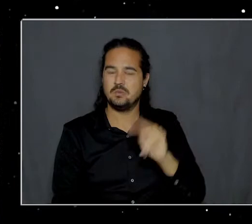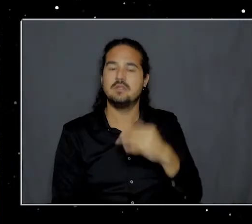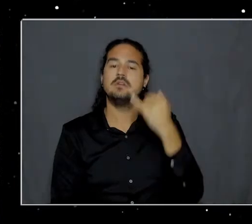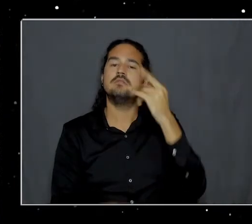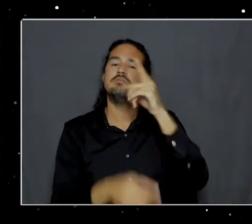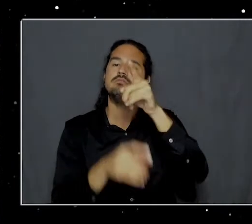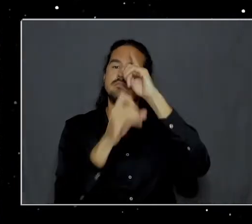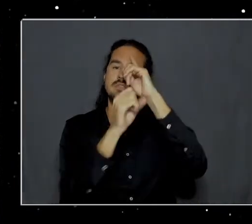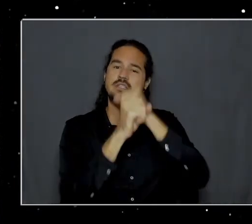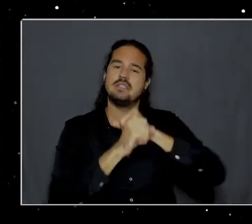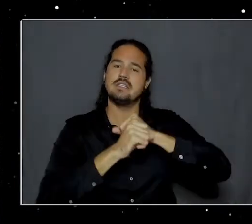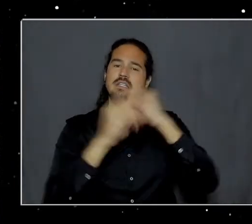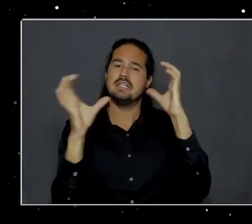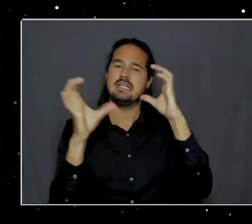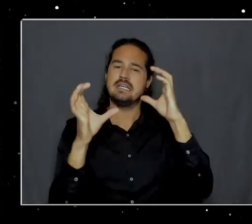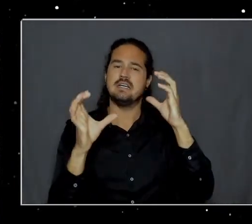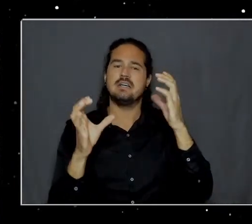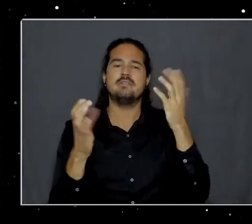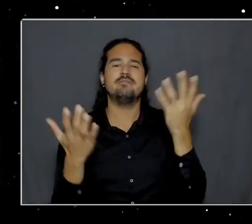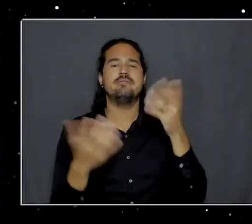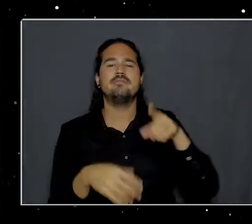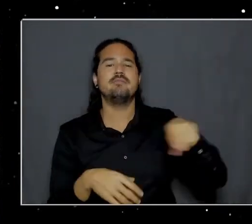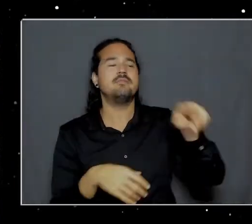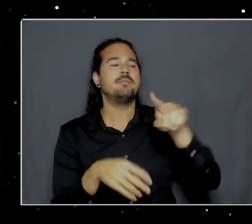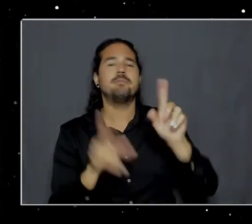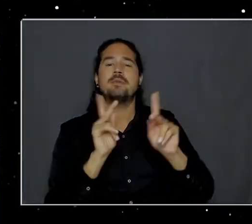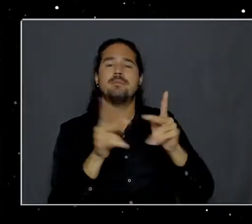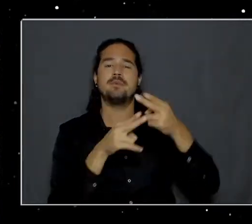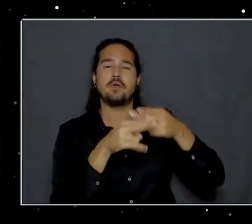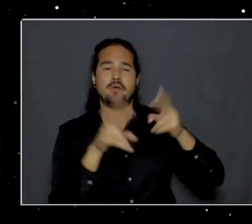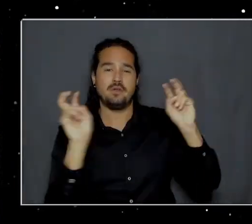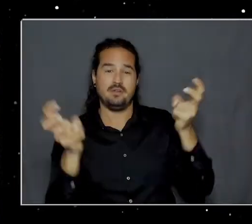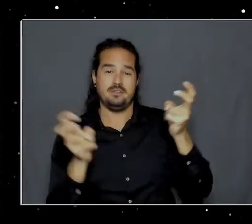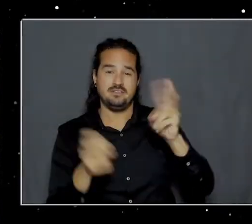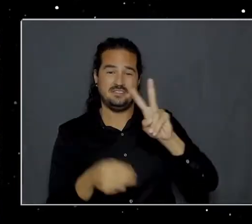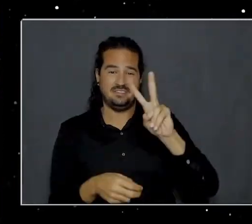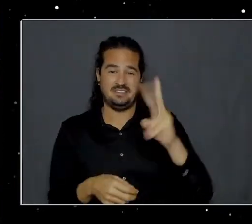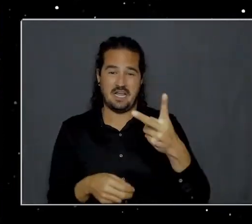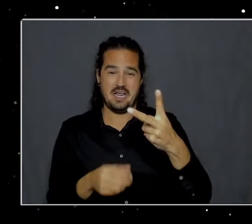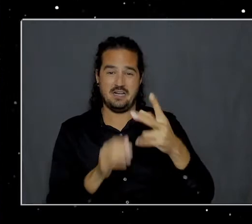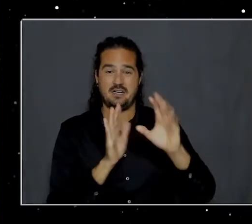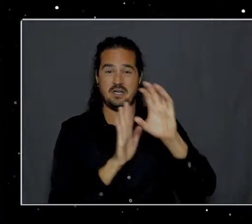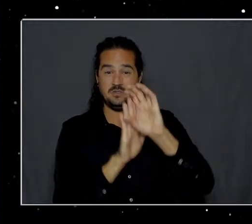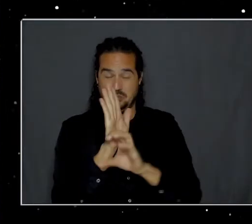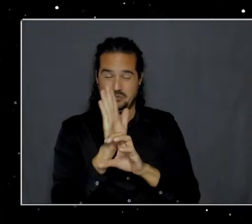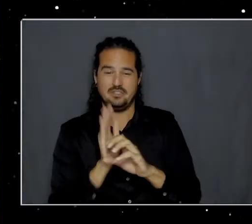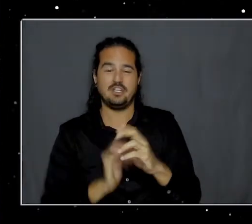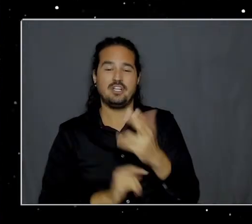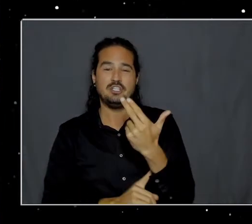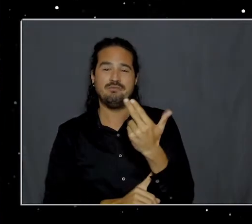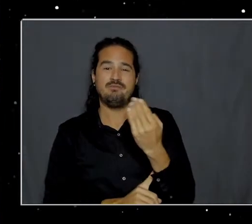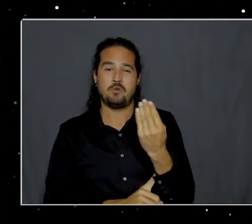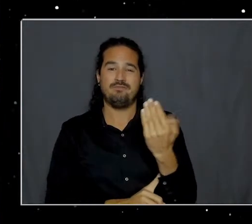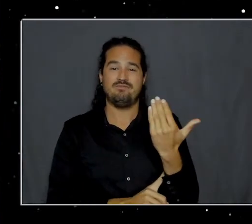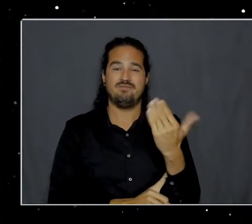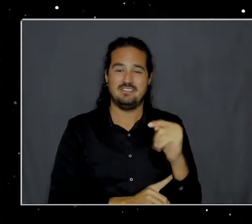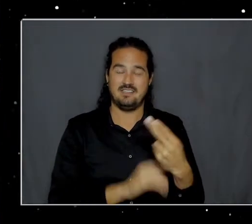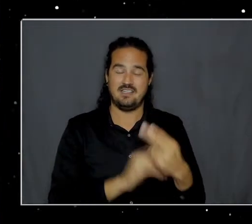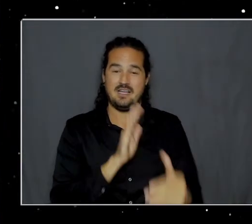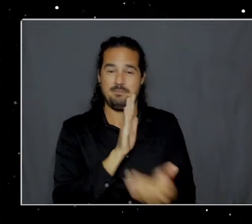NOW, THINK ABOUT IT. WE HAVE WHAT SOME PEOPLE CALL THE SECOND CONSTITUTION; THE 13TH, 14TH, AND 15TH AMENDMENT. SOME PEOPLE WERE CONFUSED AND